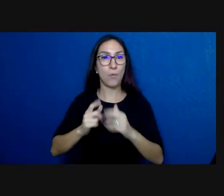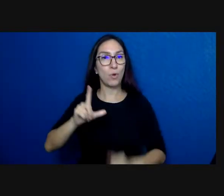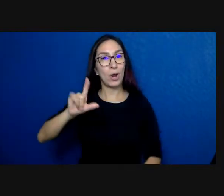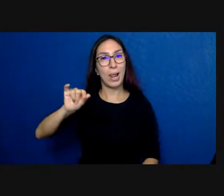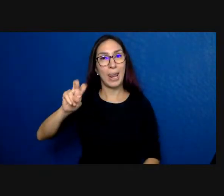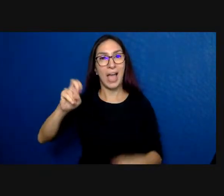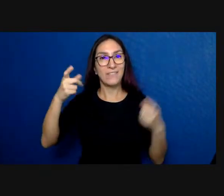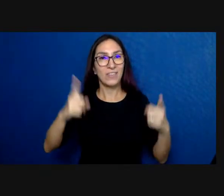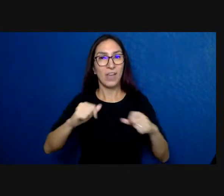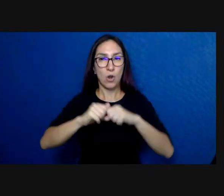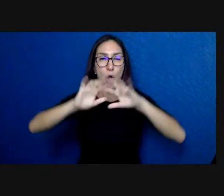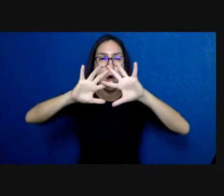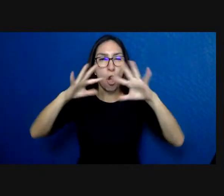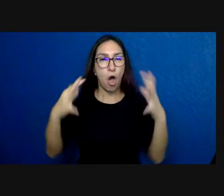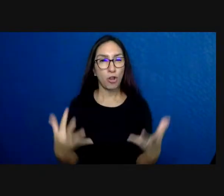of our presenters, volunteers, and organizers for putting on